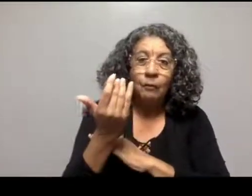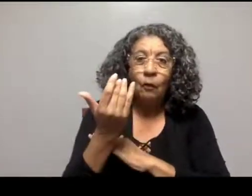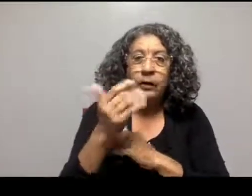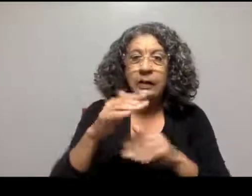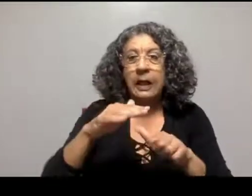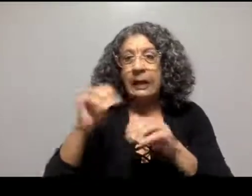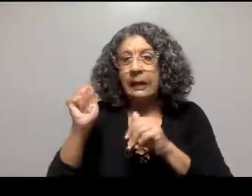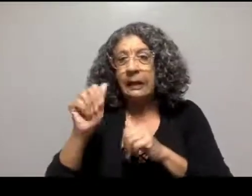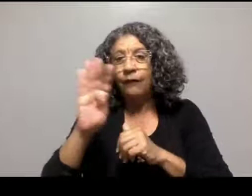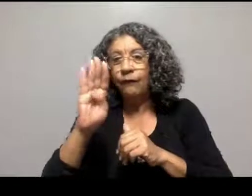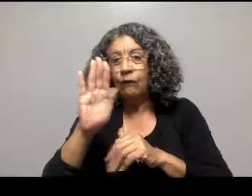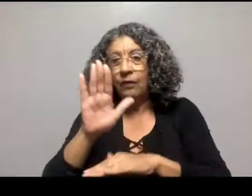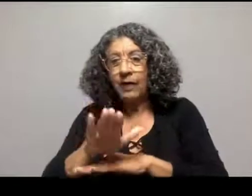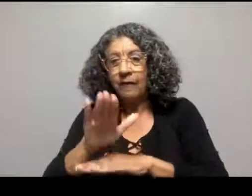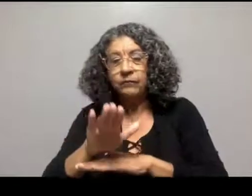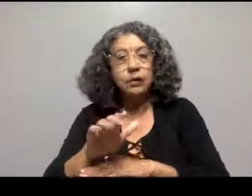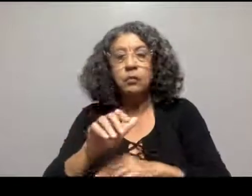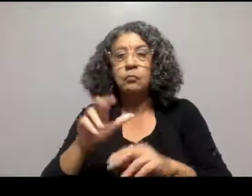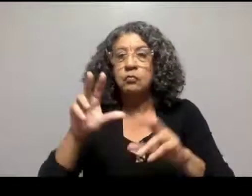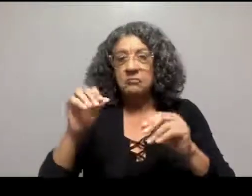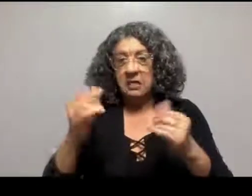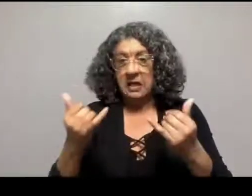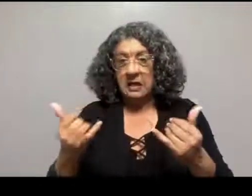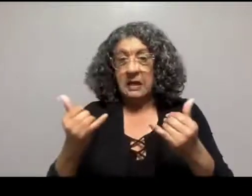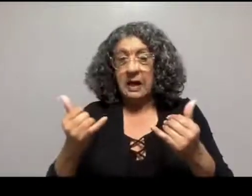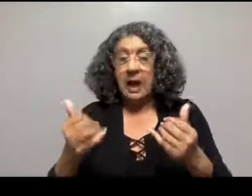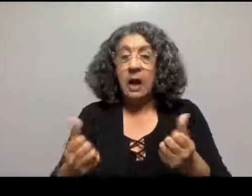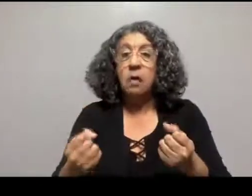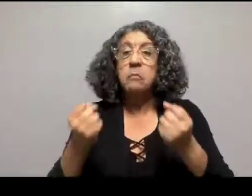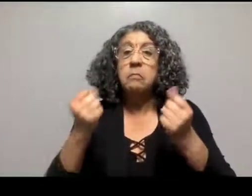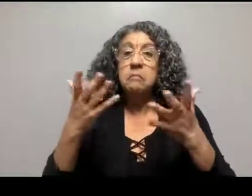and we wrote down when we came in and what did what time we left now